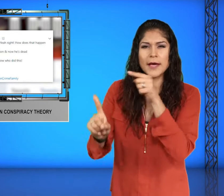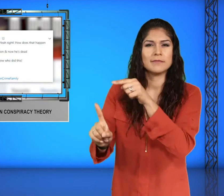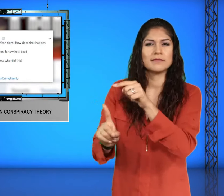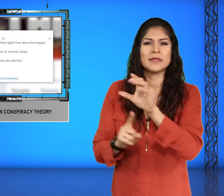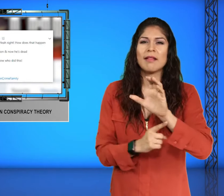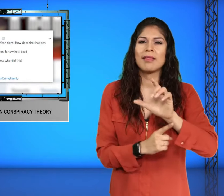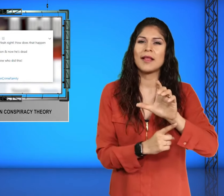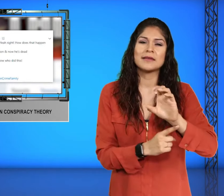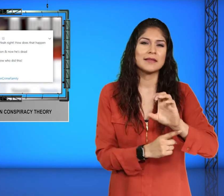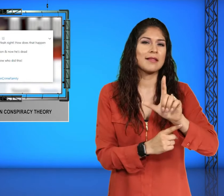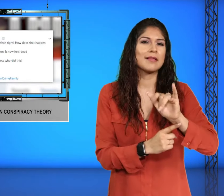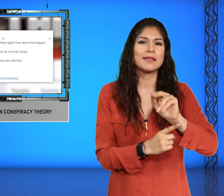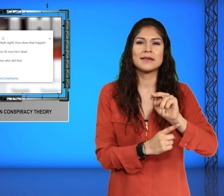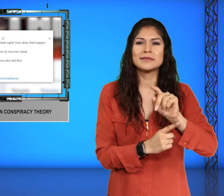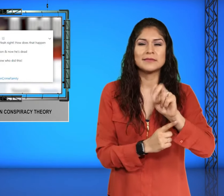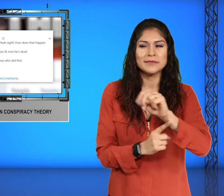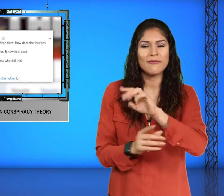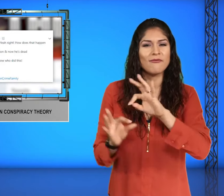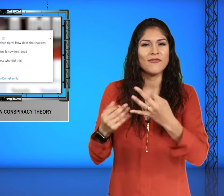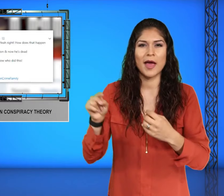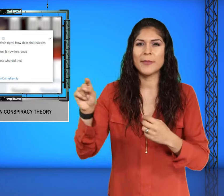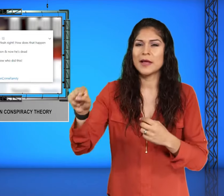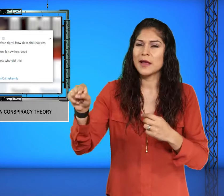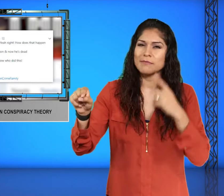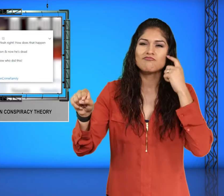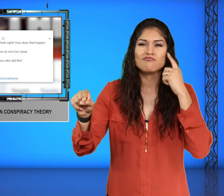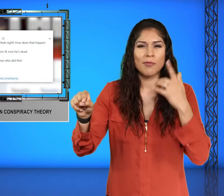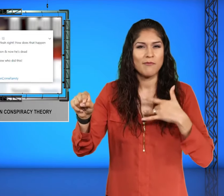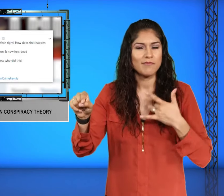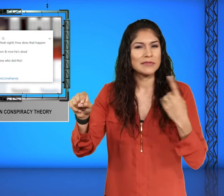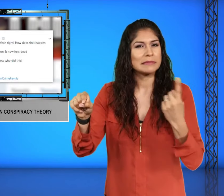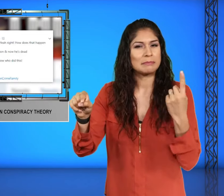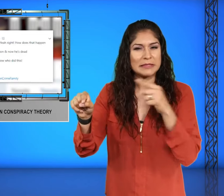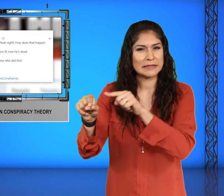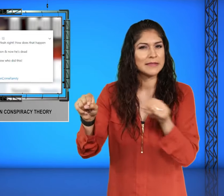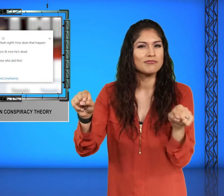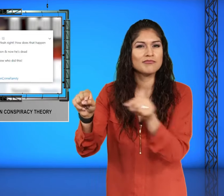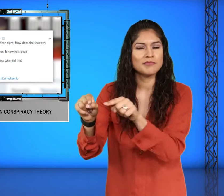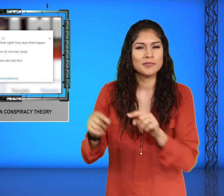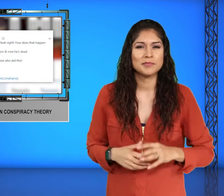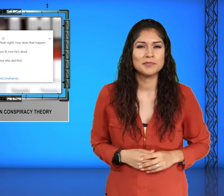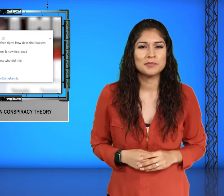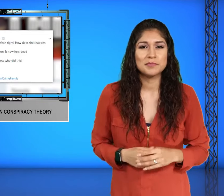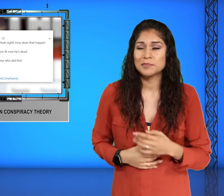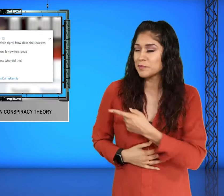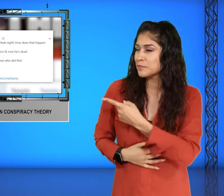of multimillionaire and accused sex trafficker Jeffrey Epstein.